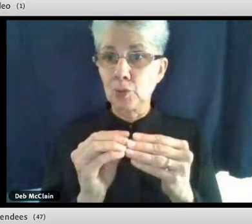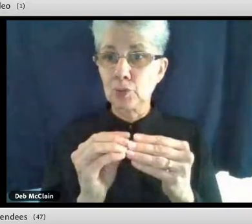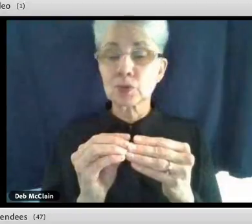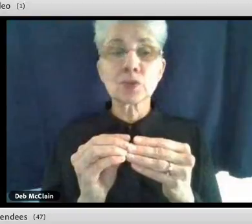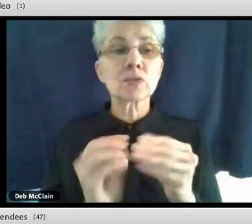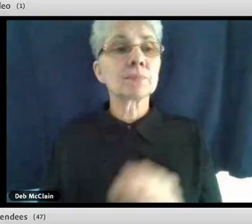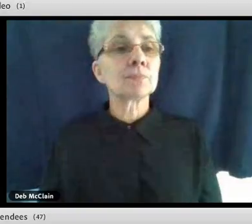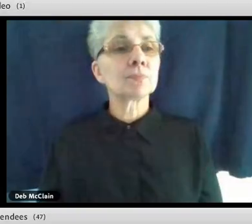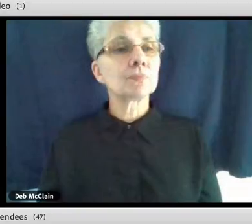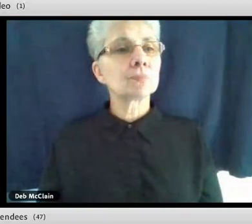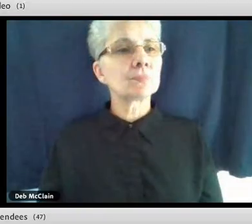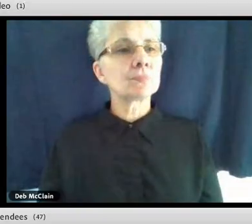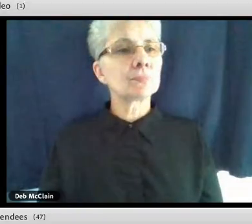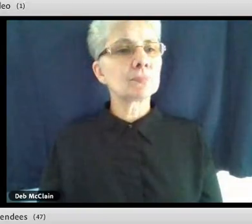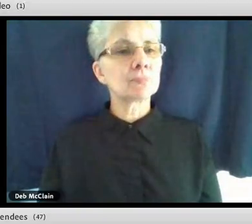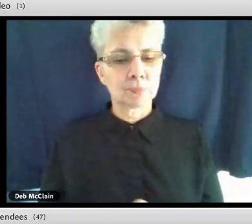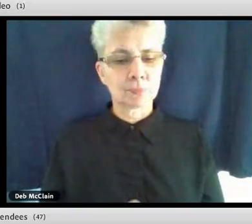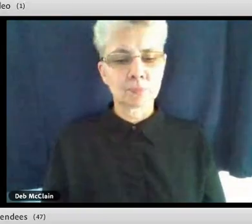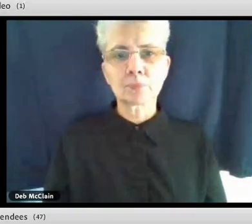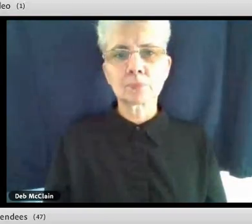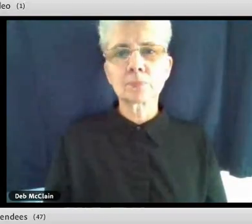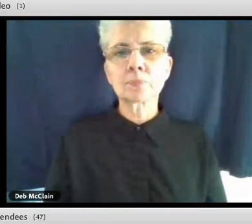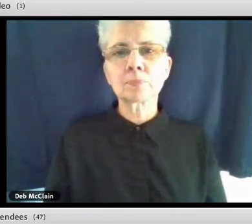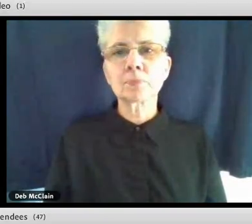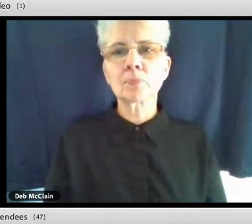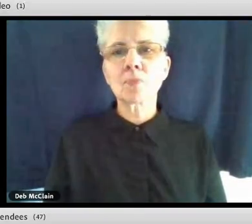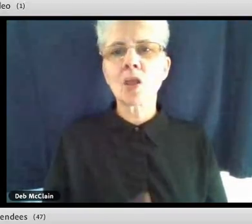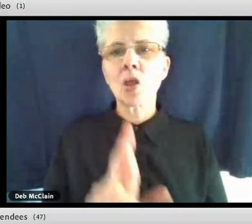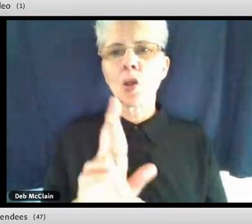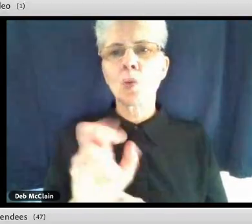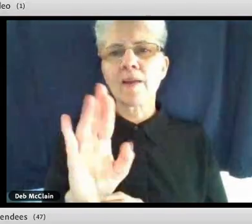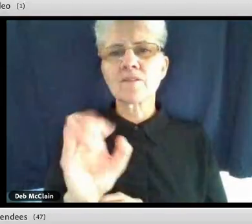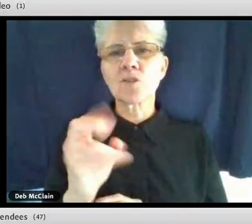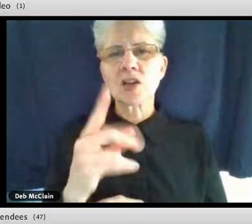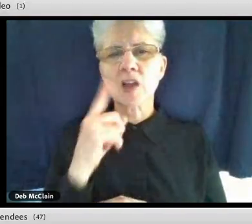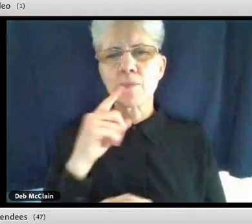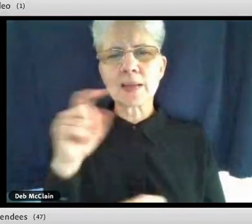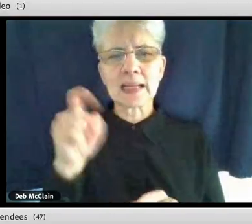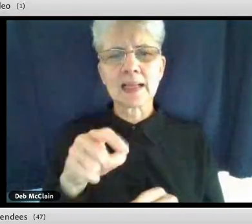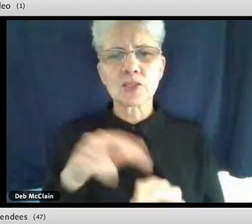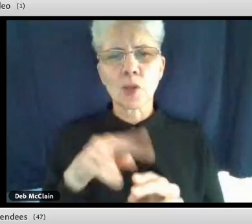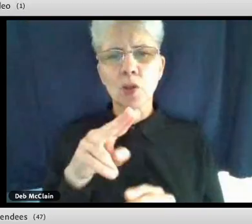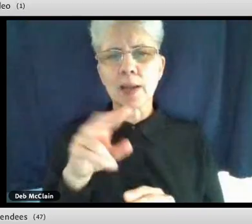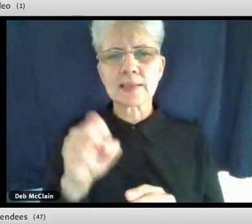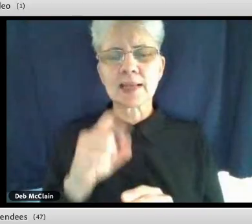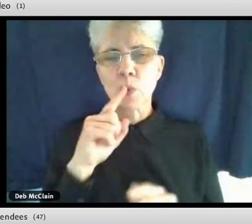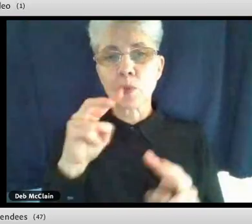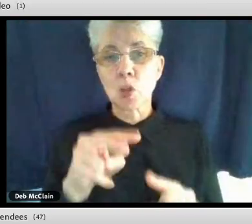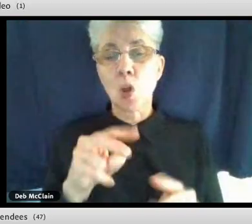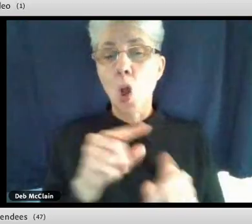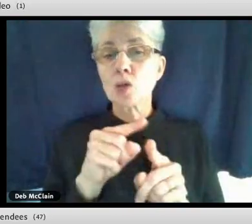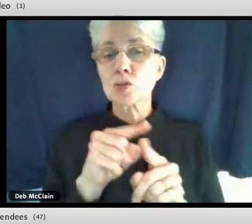Let me see if we, refreshing, sorry. I think I must have been clicking on the US when I was looking at it,